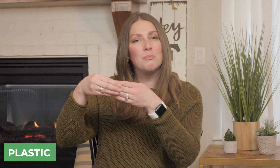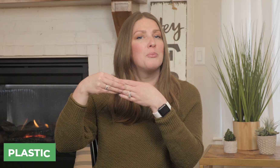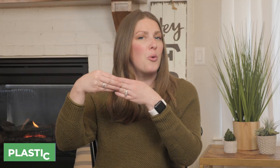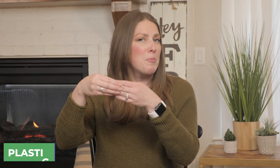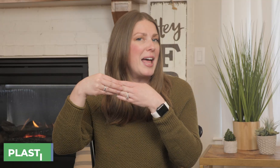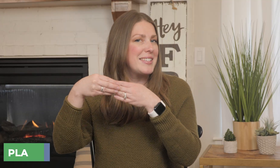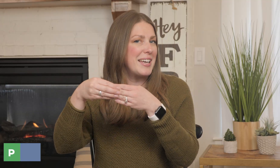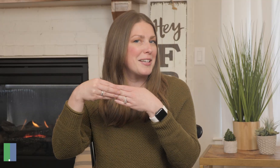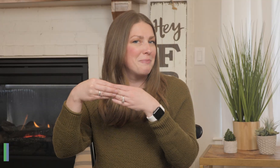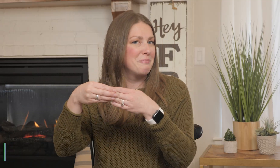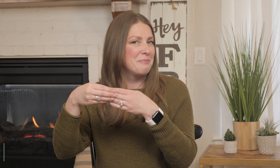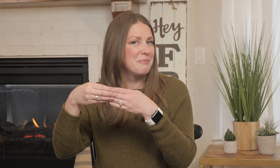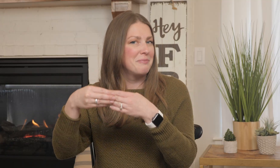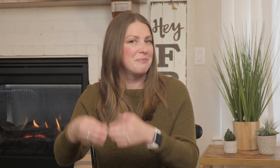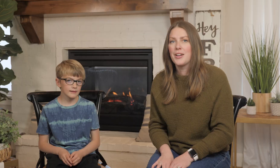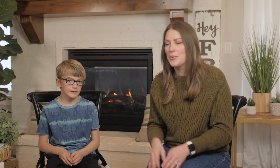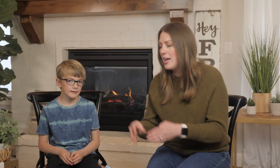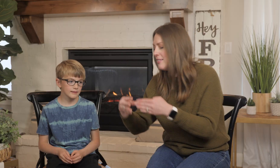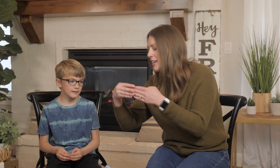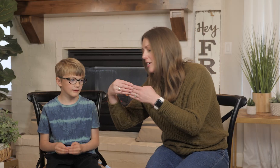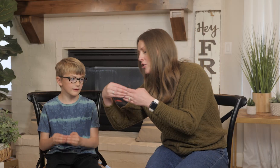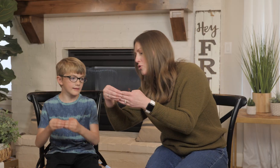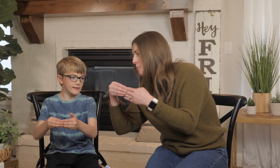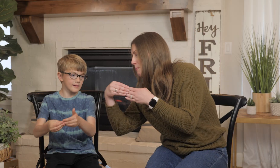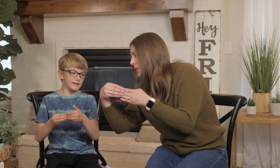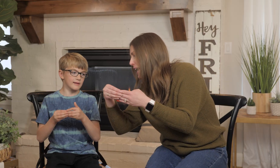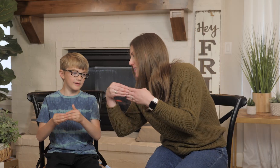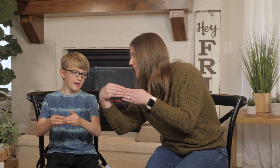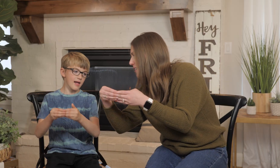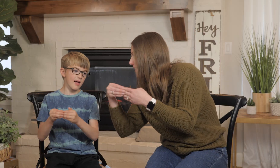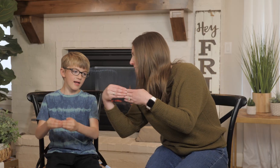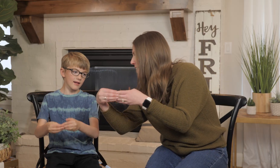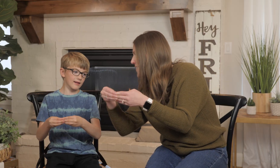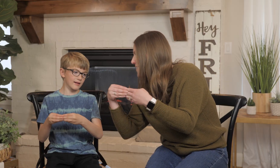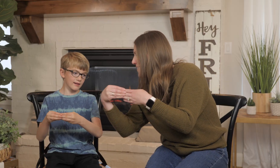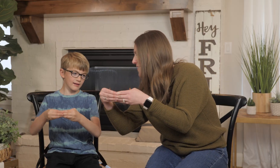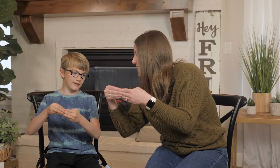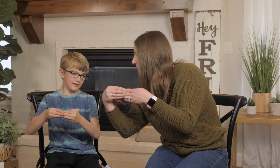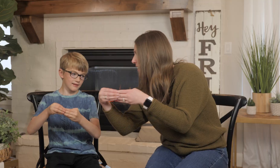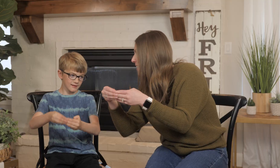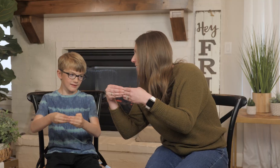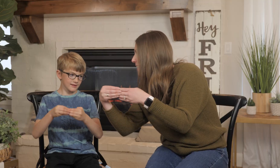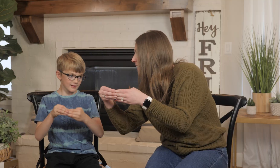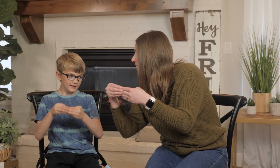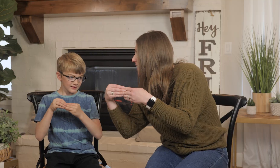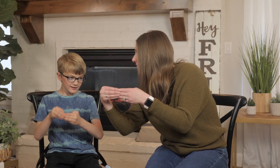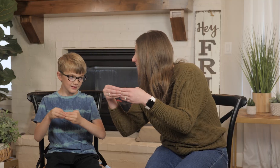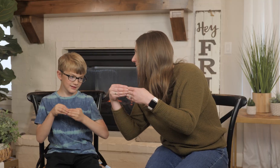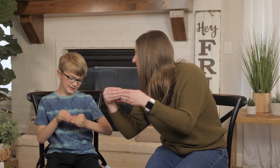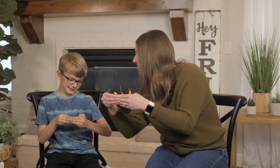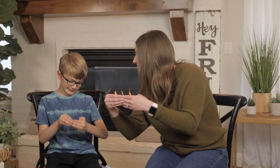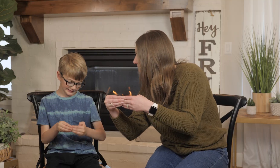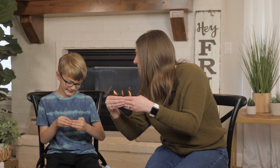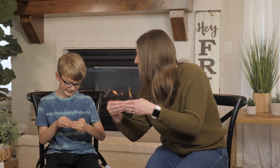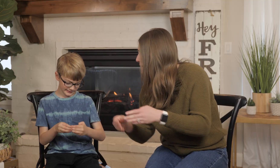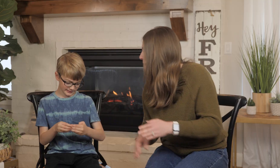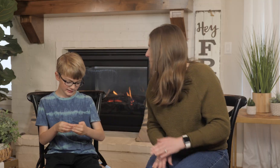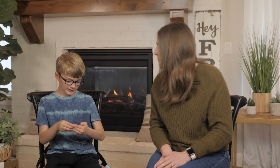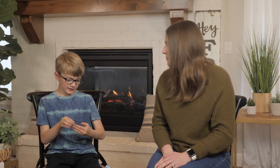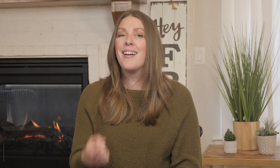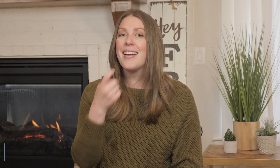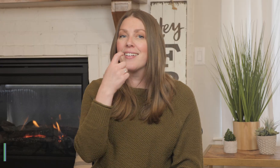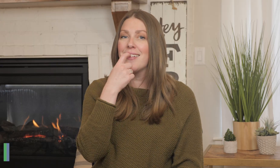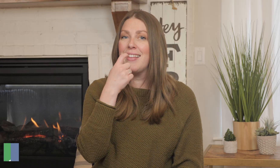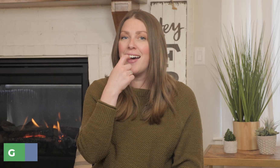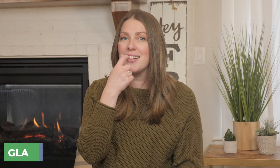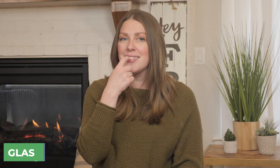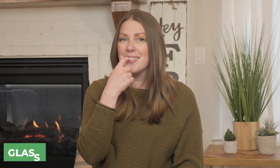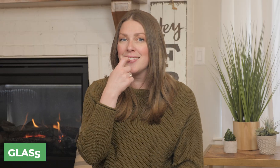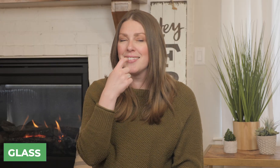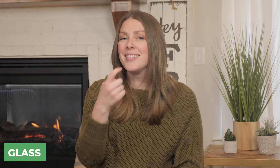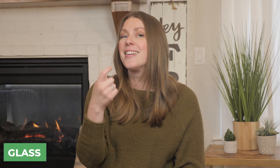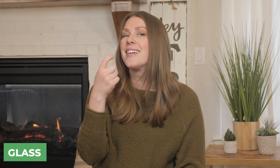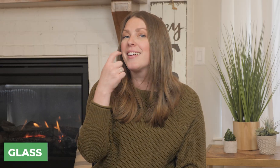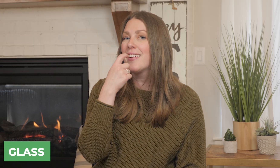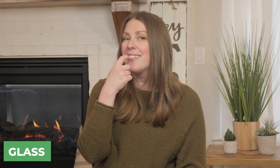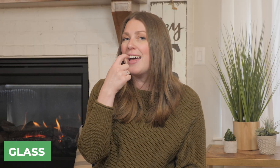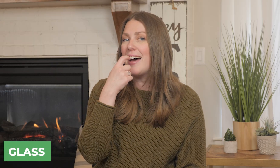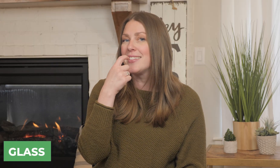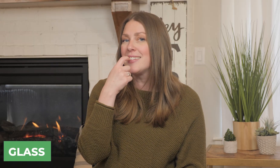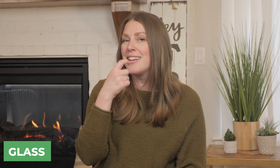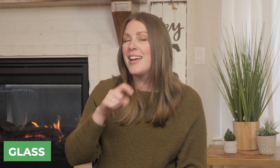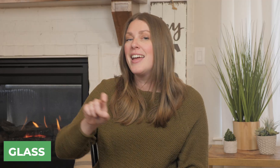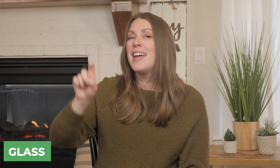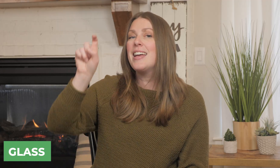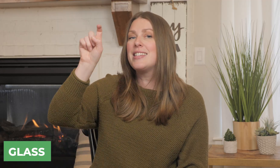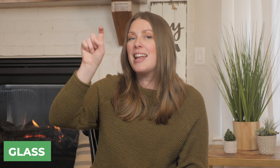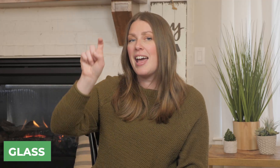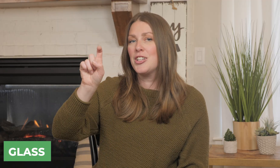or plastic. Okay Lane can you show me plastic? Very good, awesome job! Glass, glass it's an